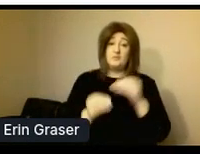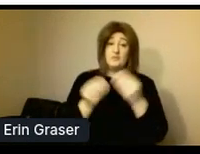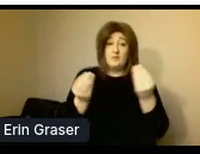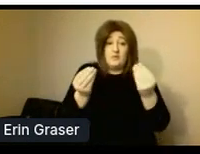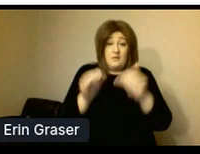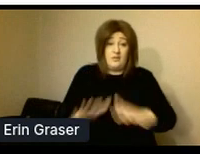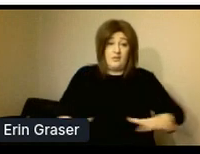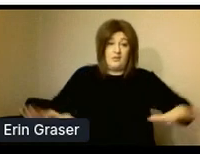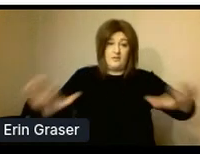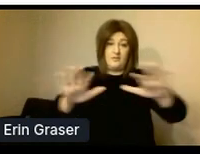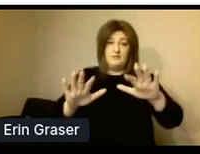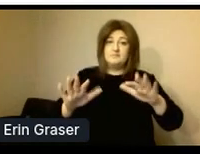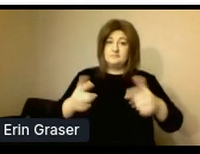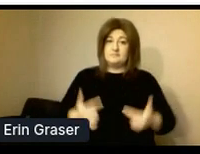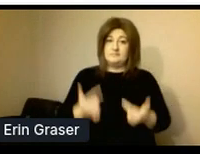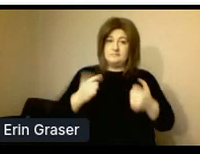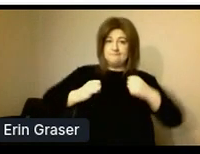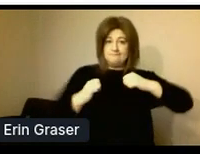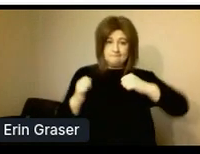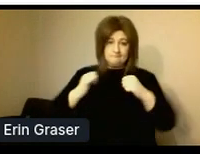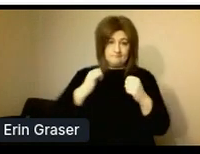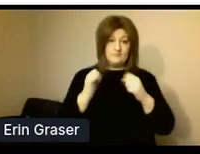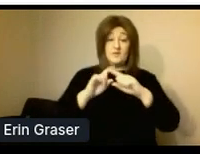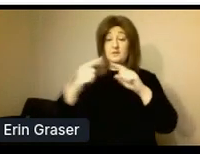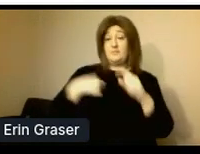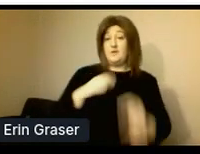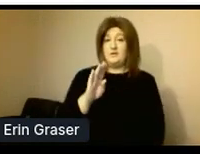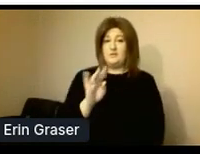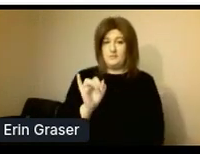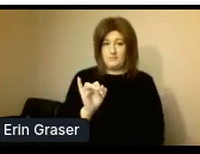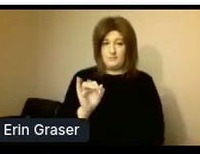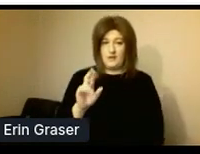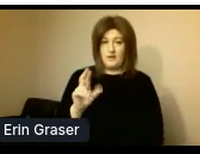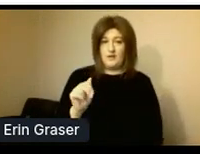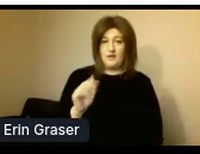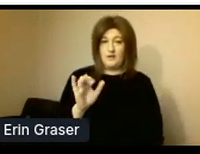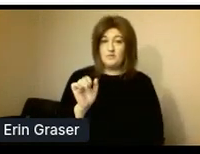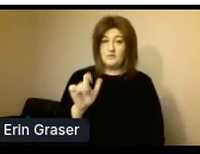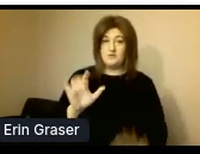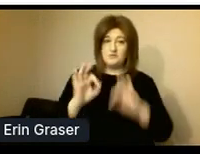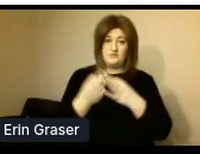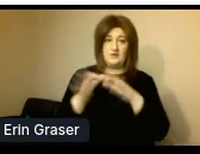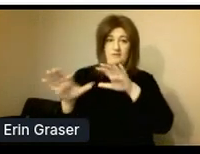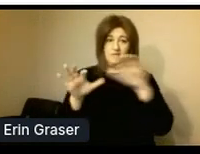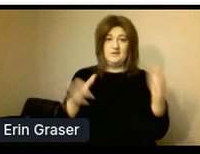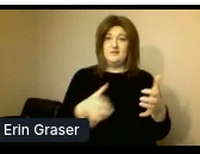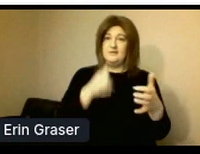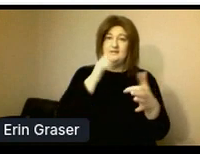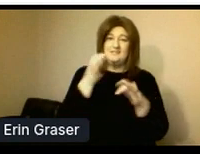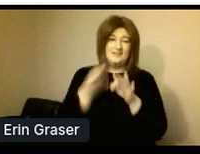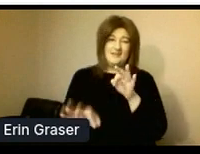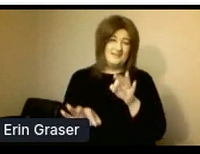to live on more land. But as a biracial family, of course, it didn't go well.